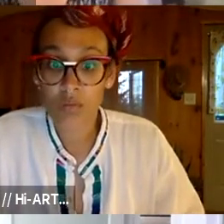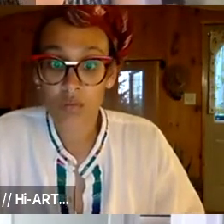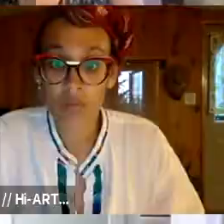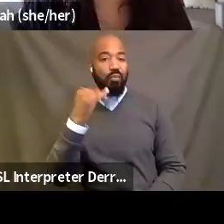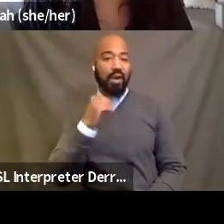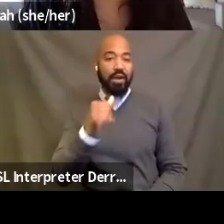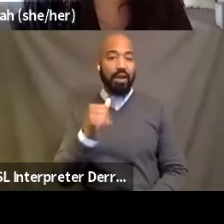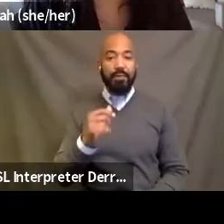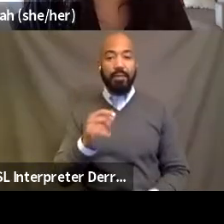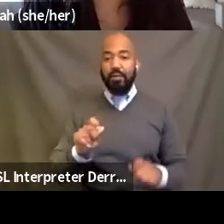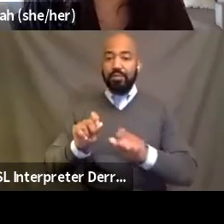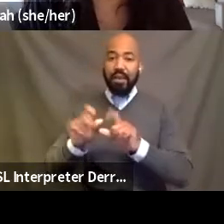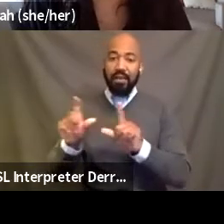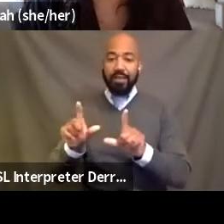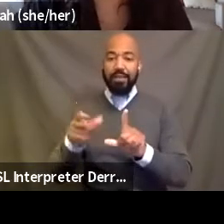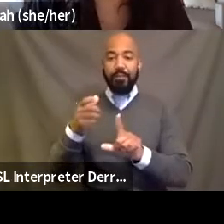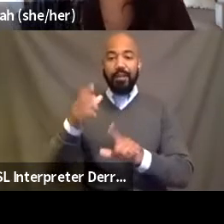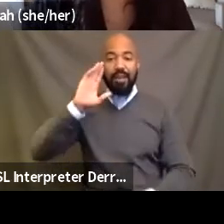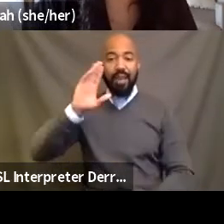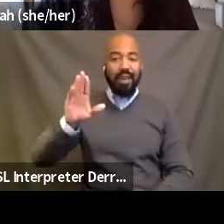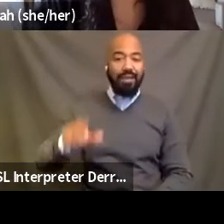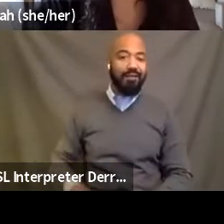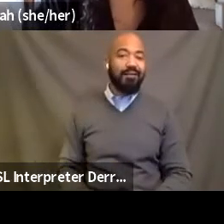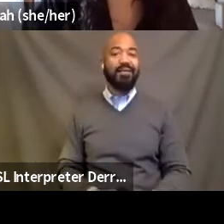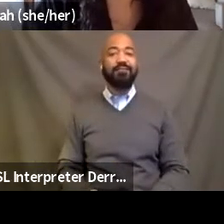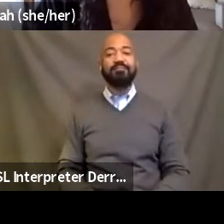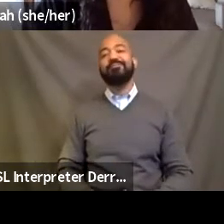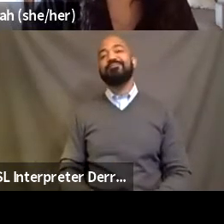Benjamin (they/them/elle): Just gratitude I i'm i'm i'm feel very.